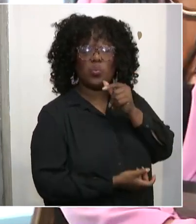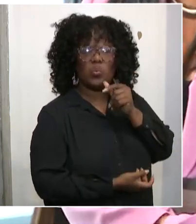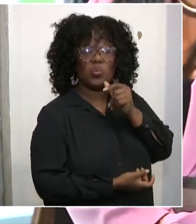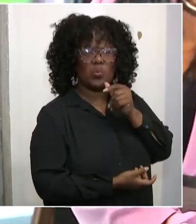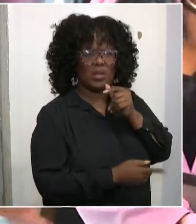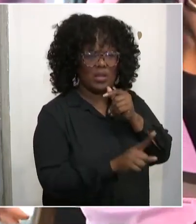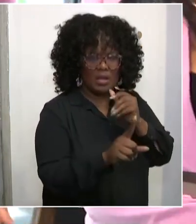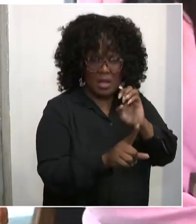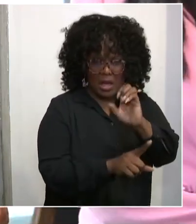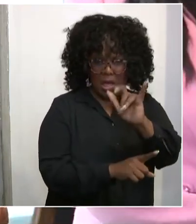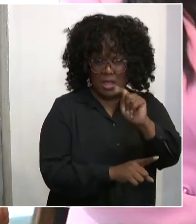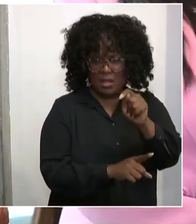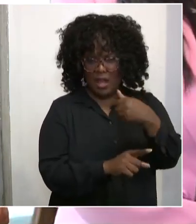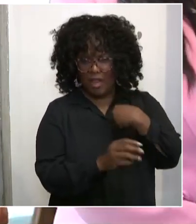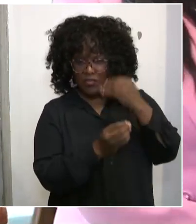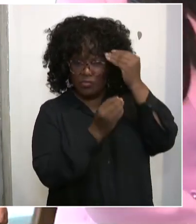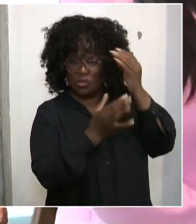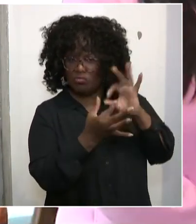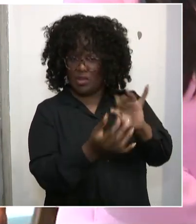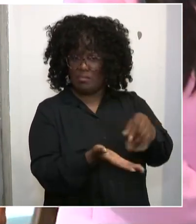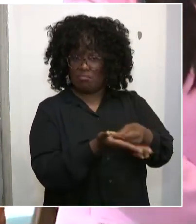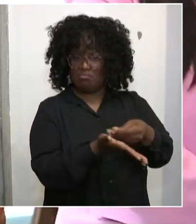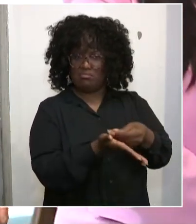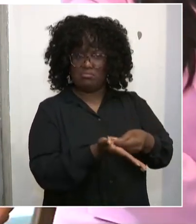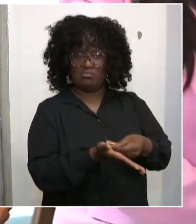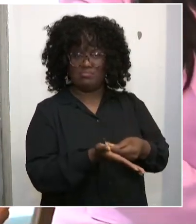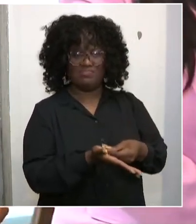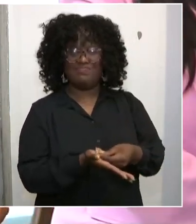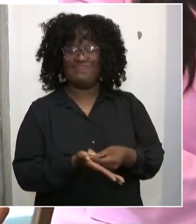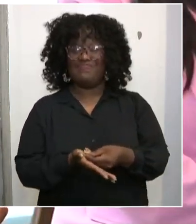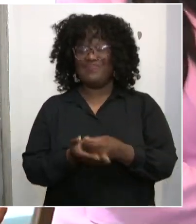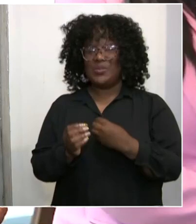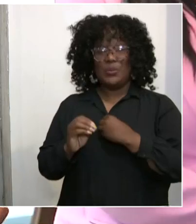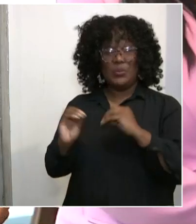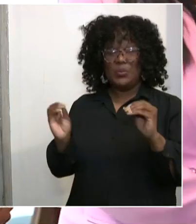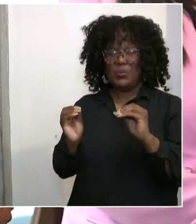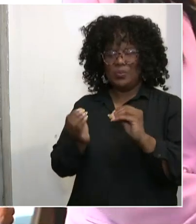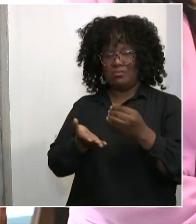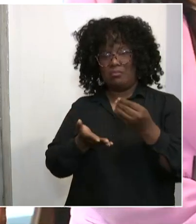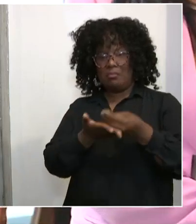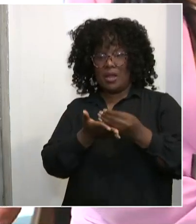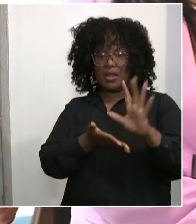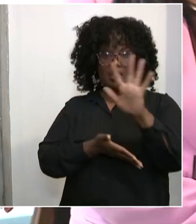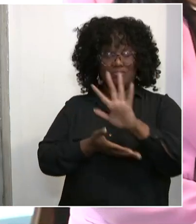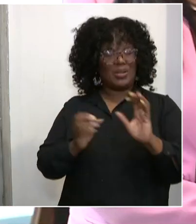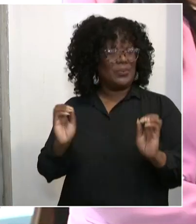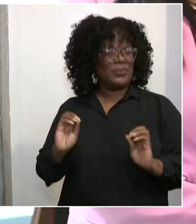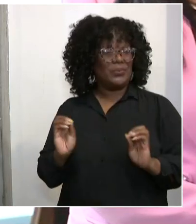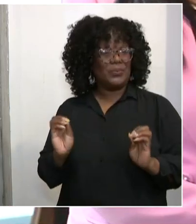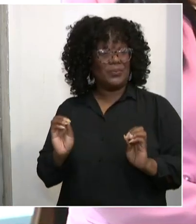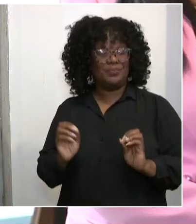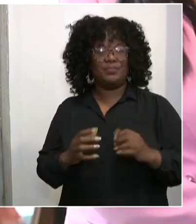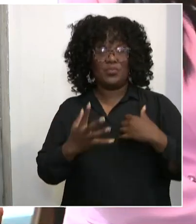I don't have the revenue estimates on returns off the top. I will tell you that uh we invested $5 million.